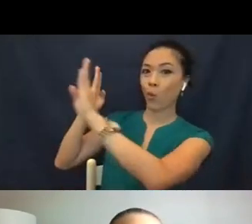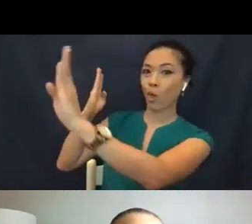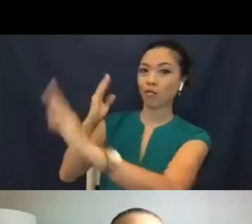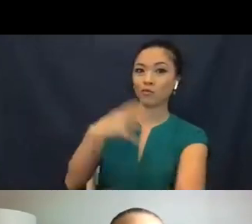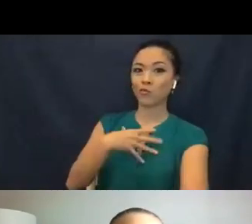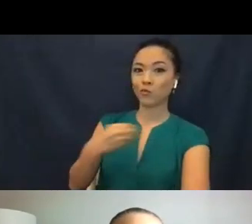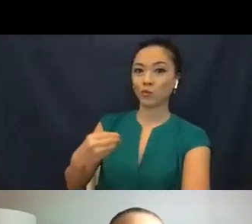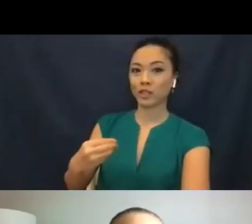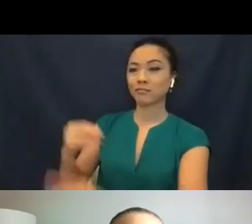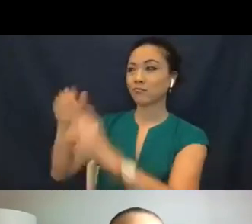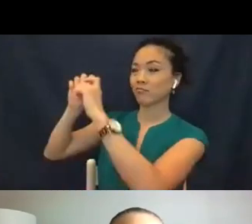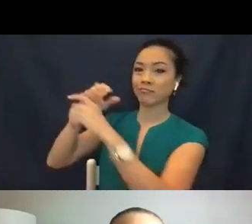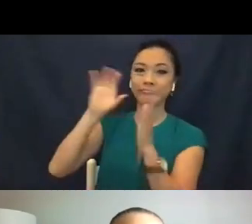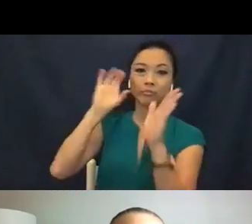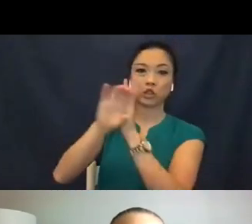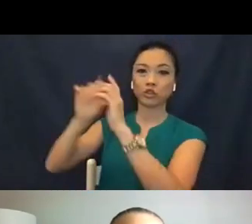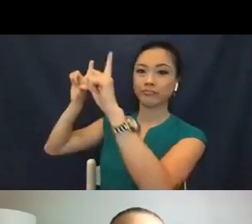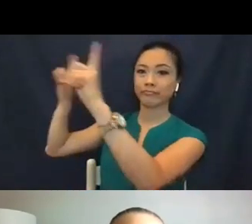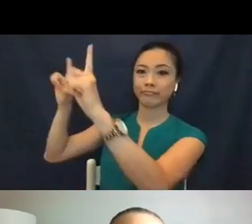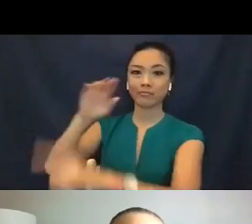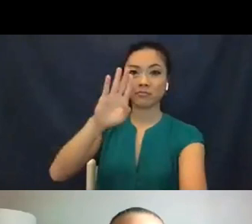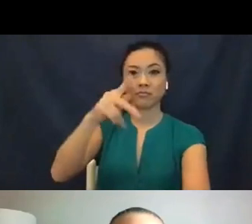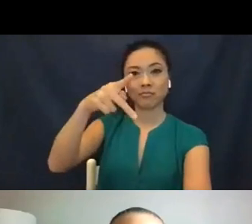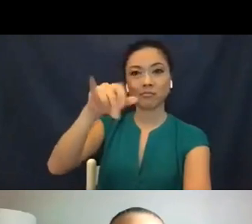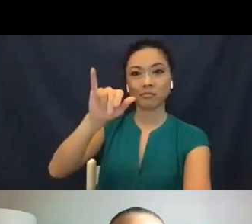Thanks for that, Lane. Marjani?